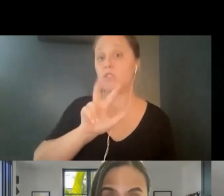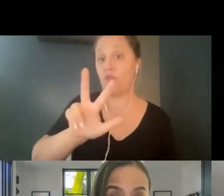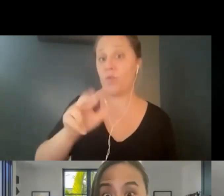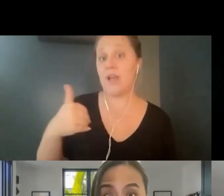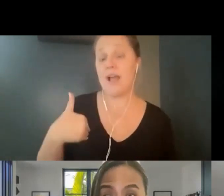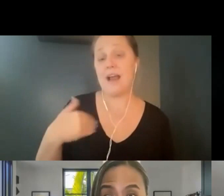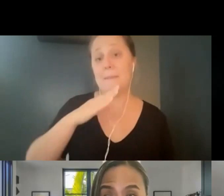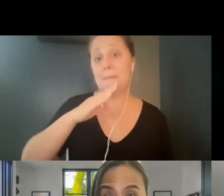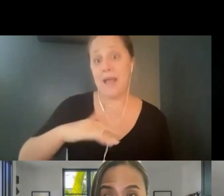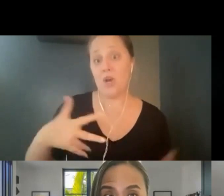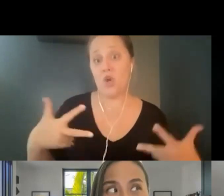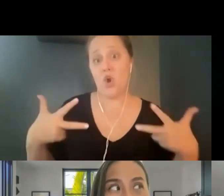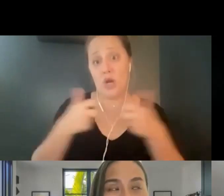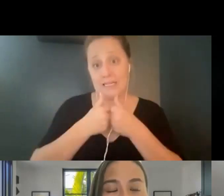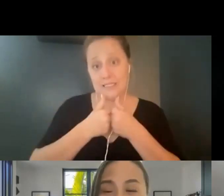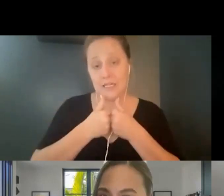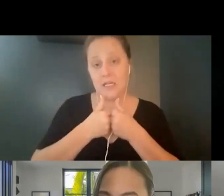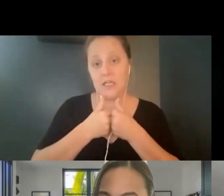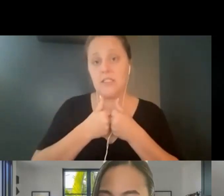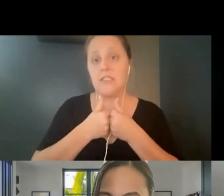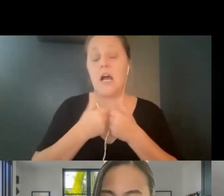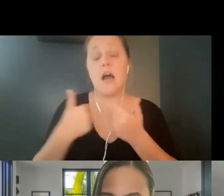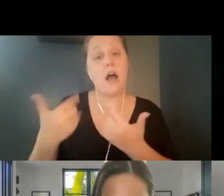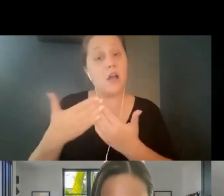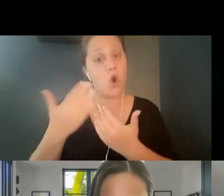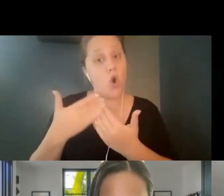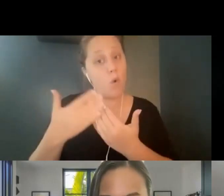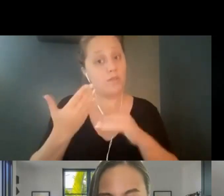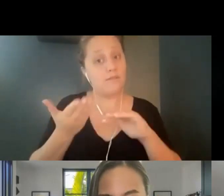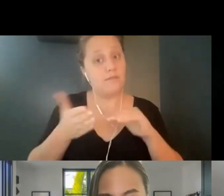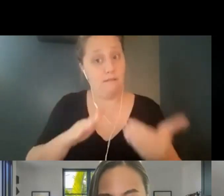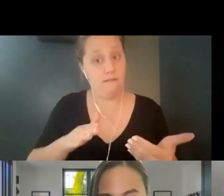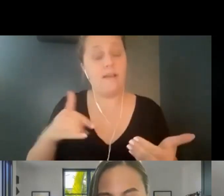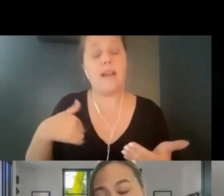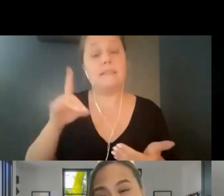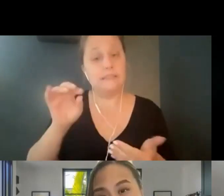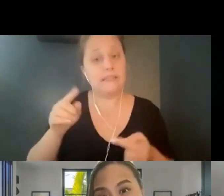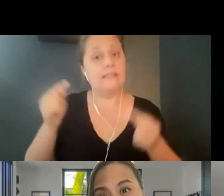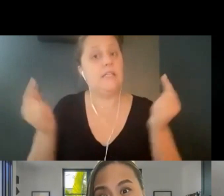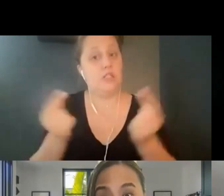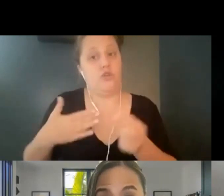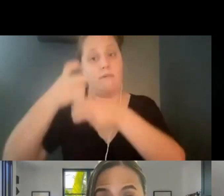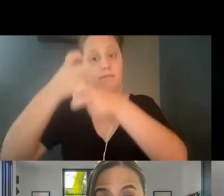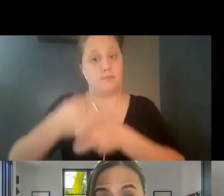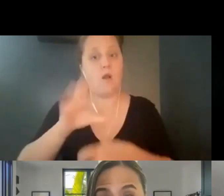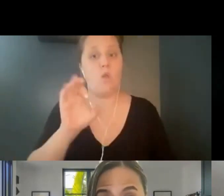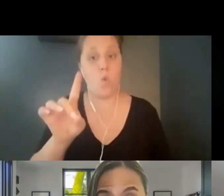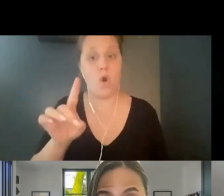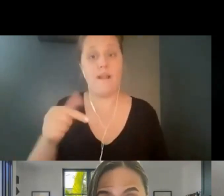bad car accident and I almost died and injured my spinal cord and as a result I'm paralyzed from the chest